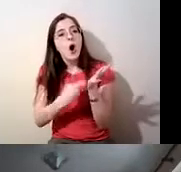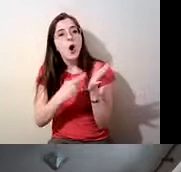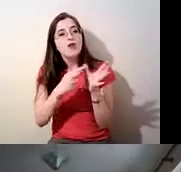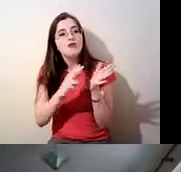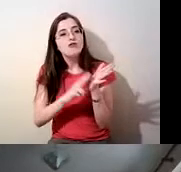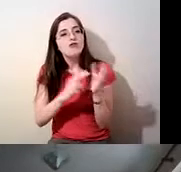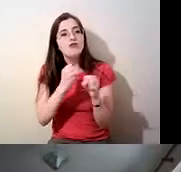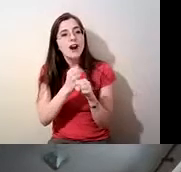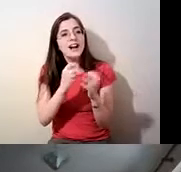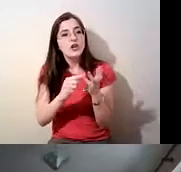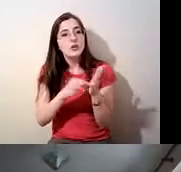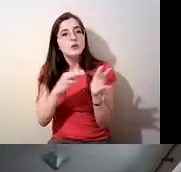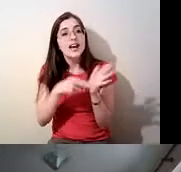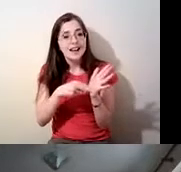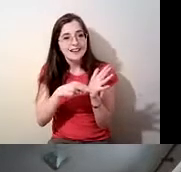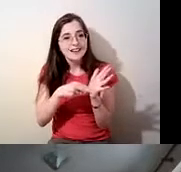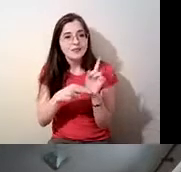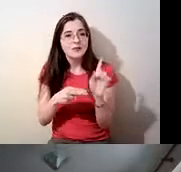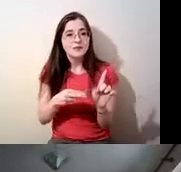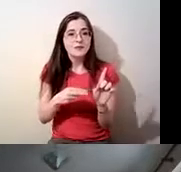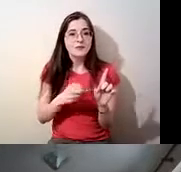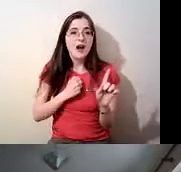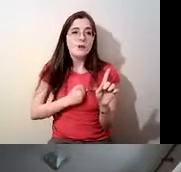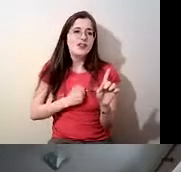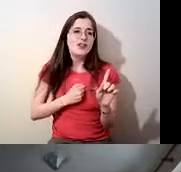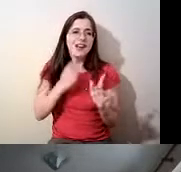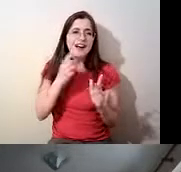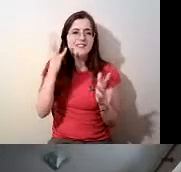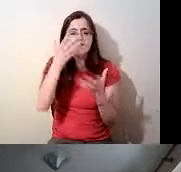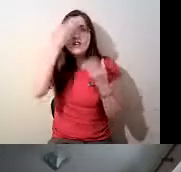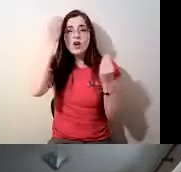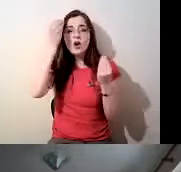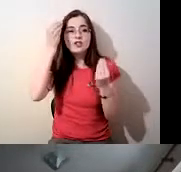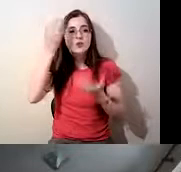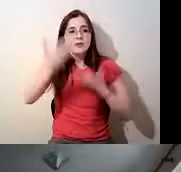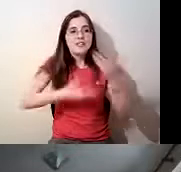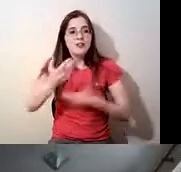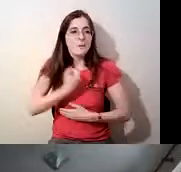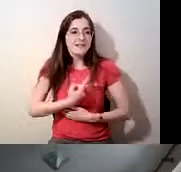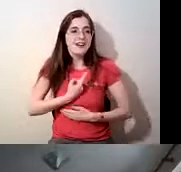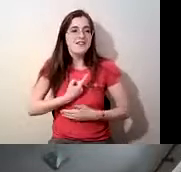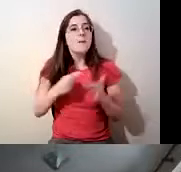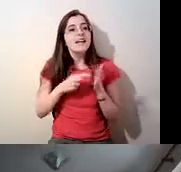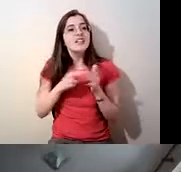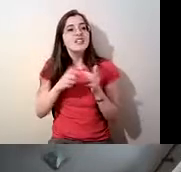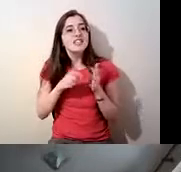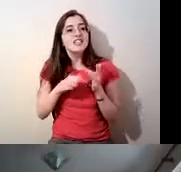um oh and also my apologies i forgot to describe myself i'm an indonesian woman with a patterned uh